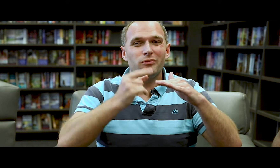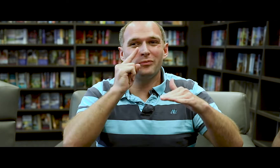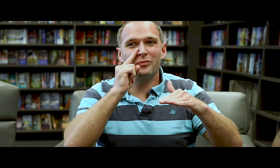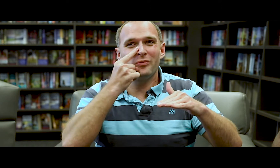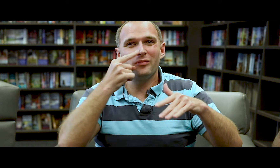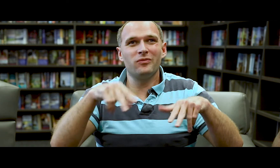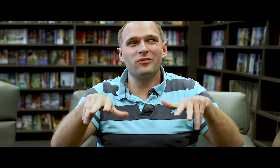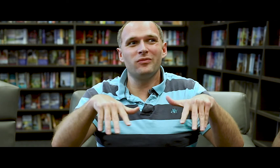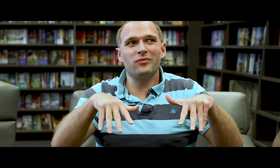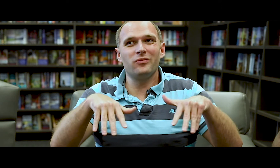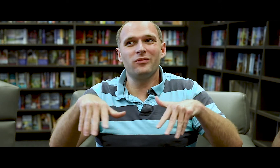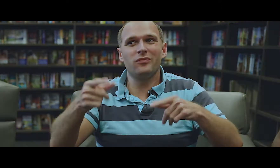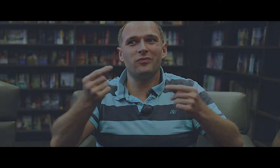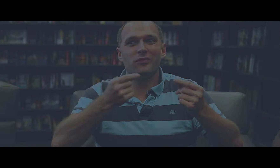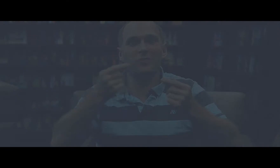and boredom, with not much to do.